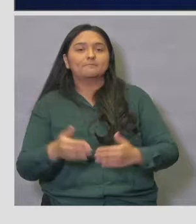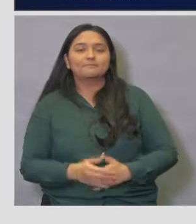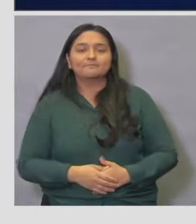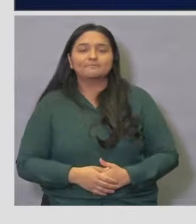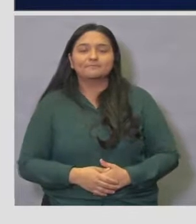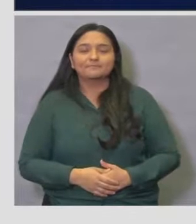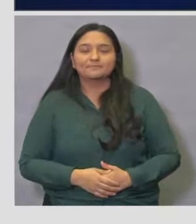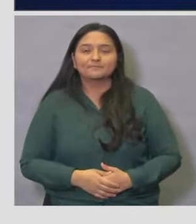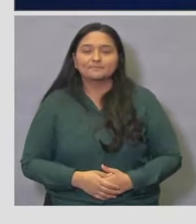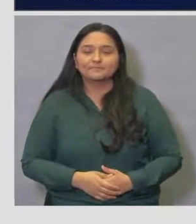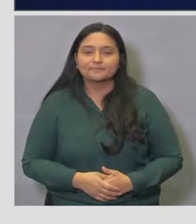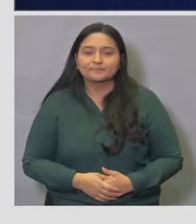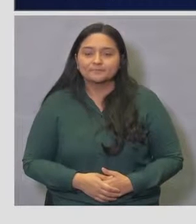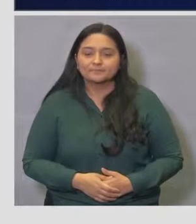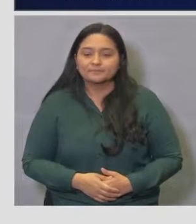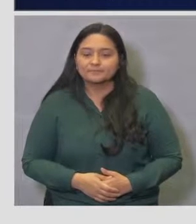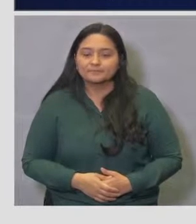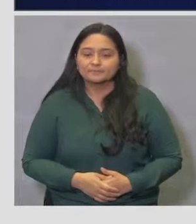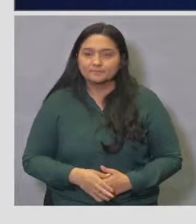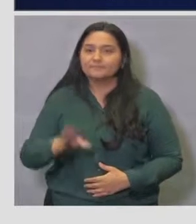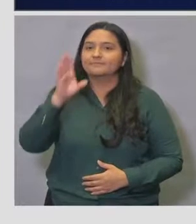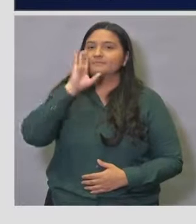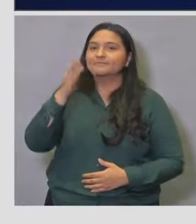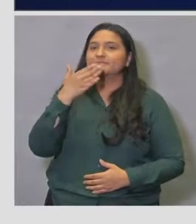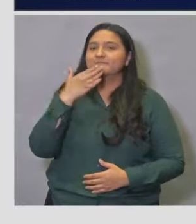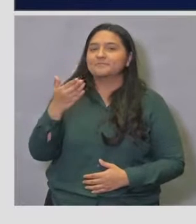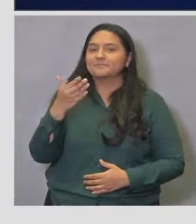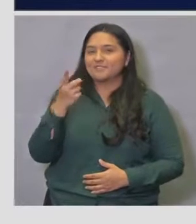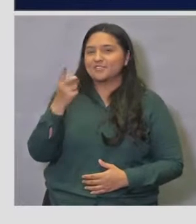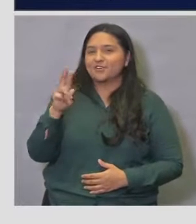QUESTION FROM THE LINE OF PATRICK HEALY.